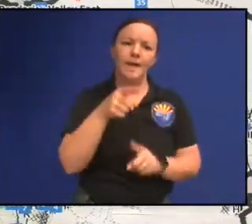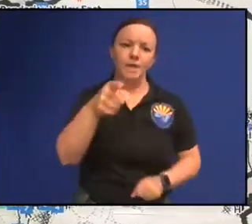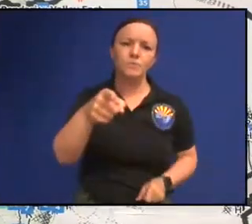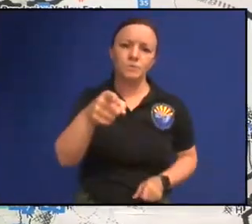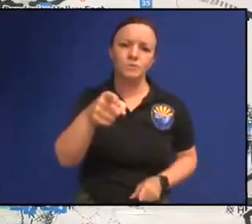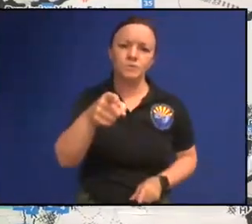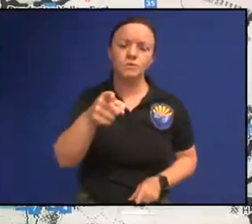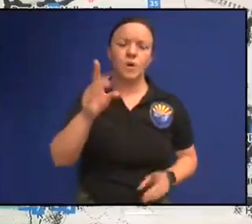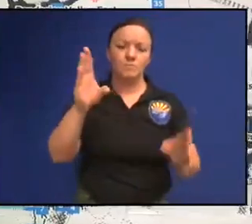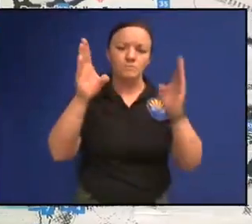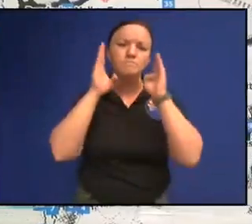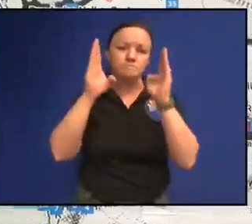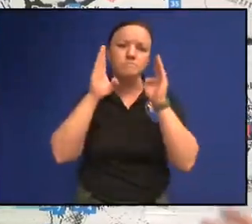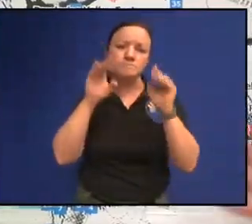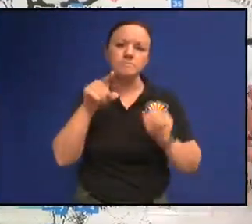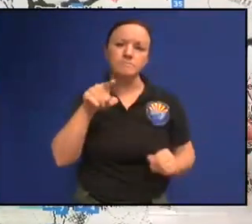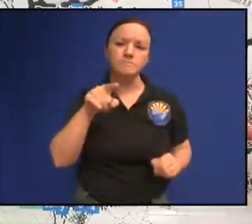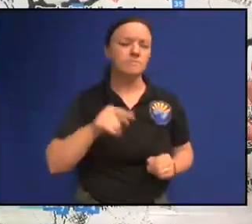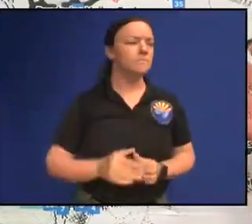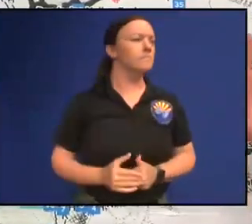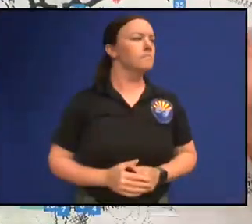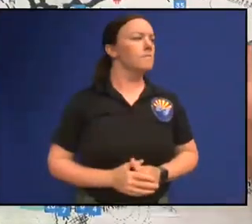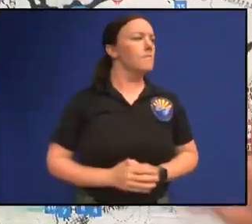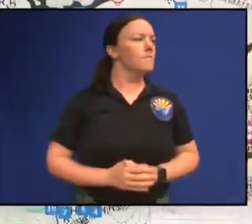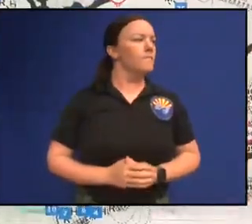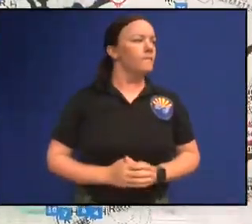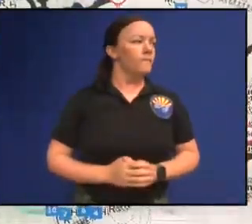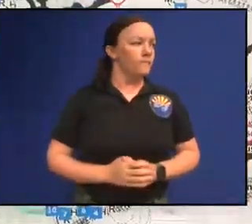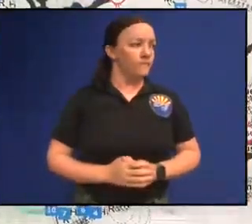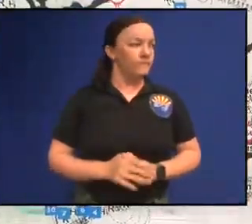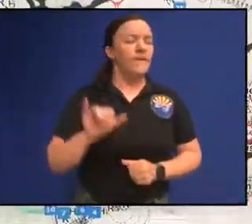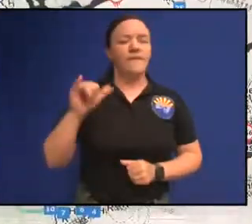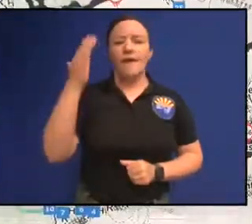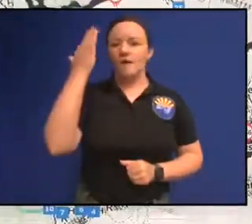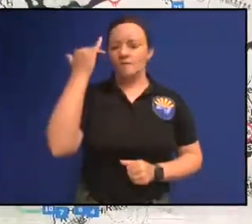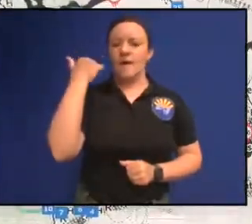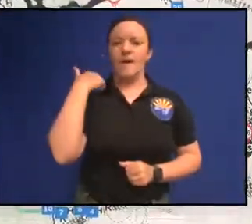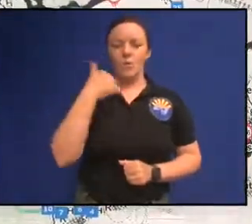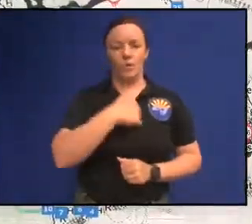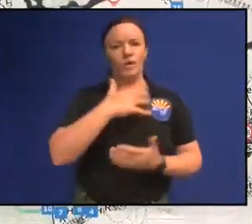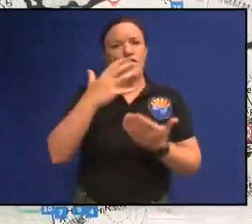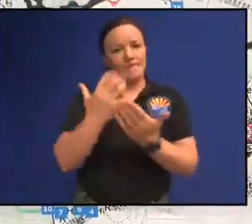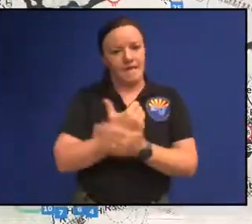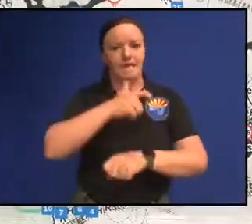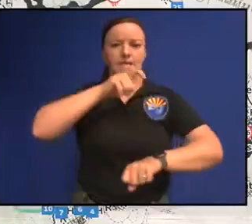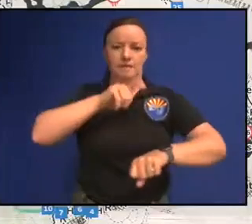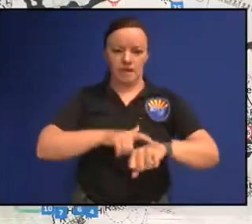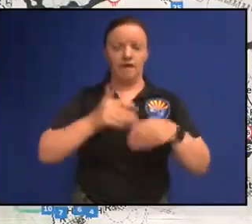THAT IS ALSO WHY WE'RE TAKING ALL THE TIME TO DO THIS REPAIR WORK TO HELP REDUCE AND MINIMIZE THE EFFECTS OF